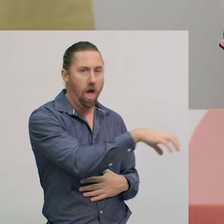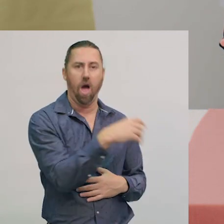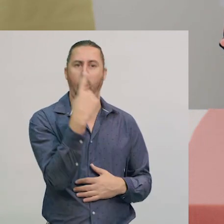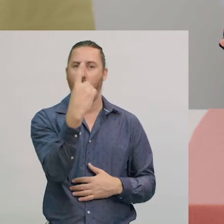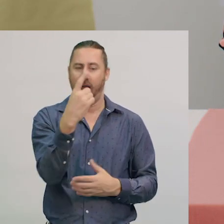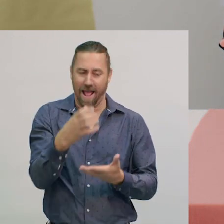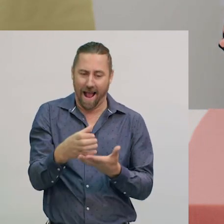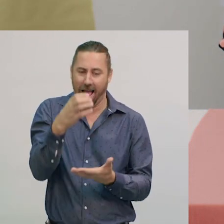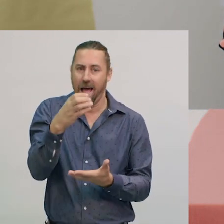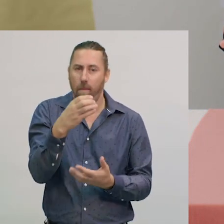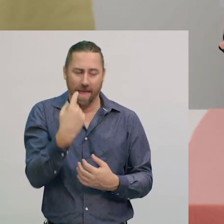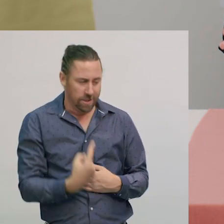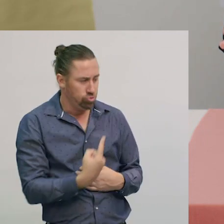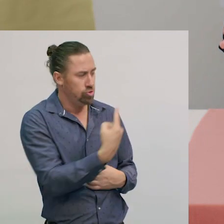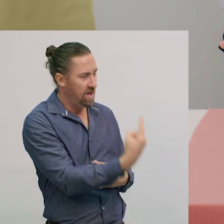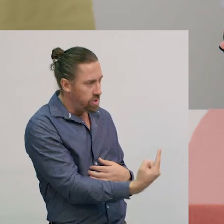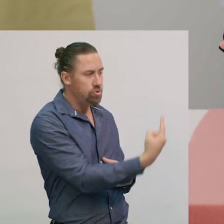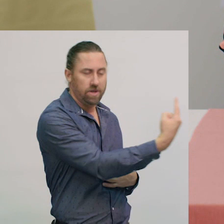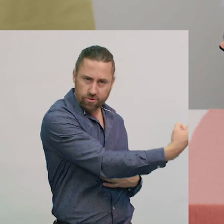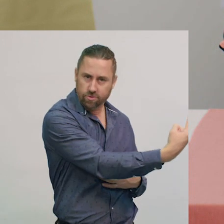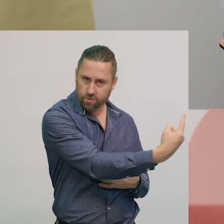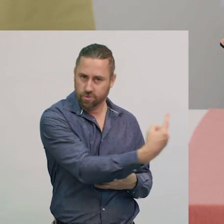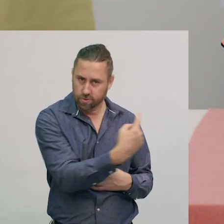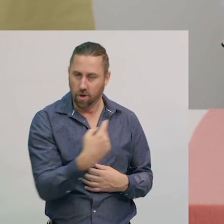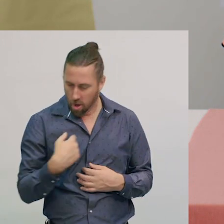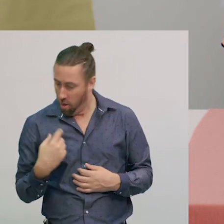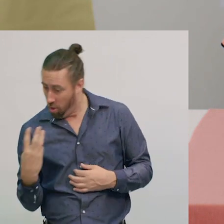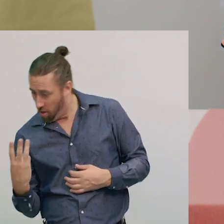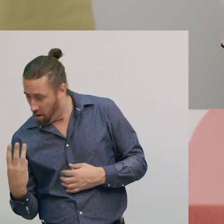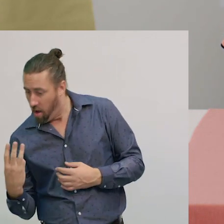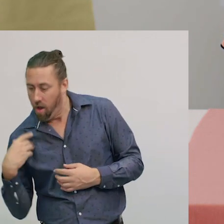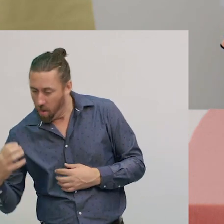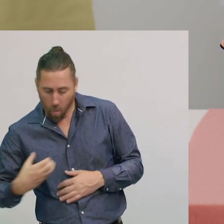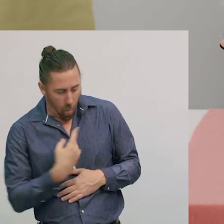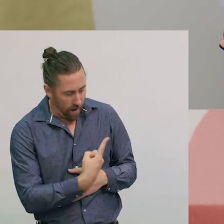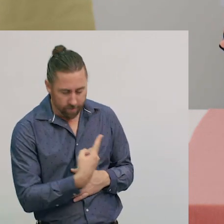The cups were shared one by one, until there were no cups left.